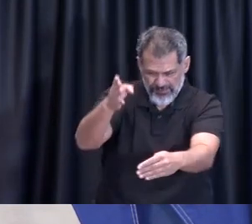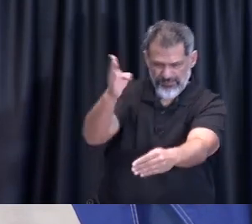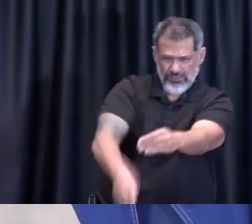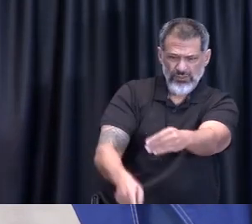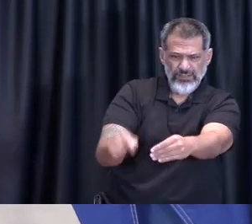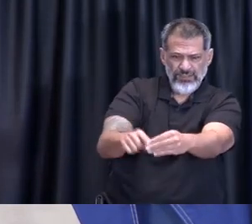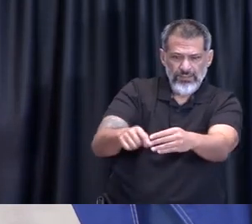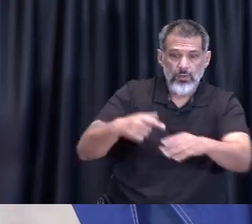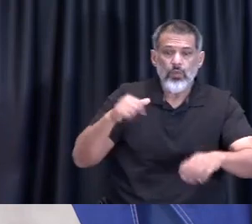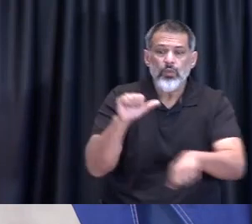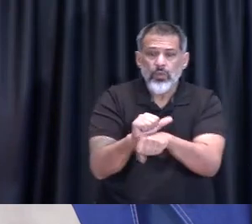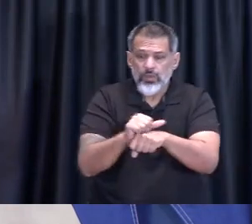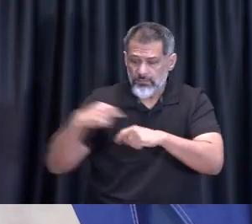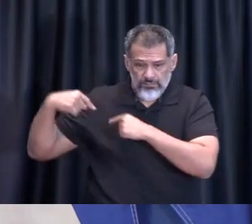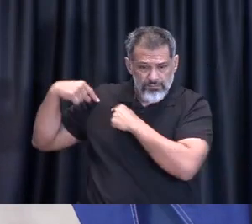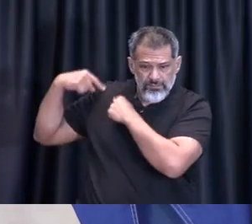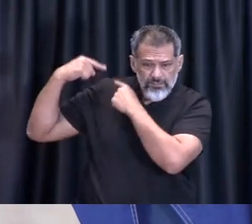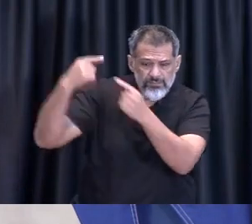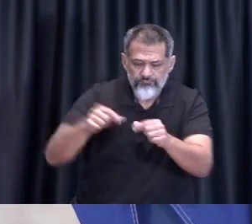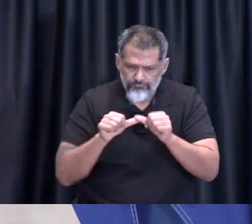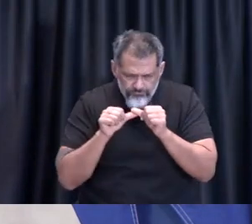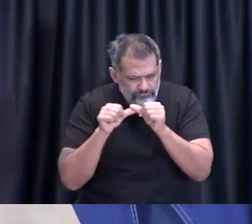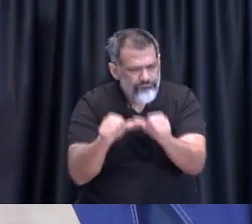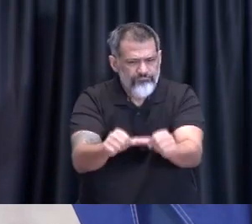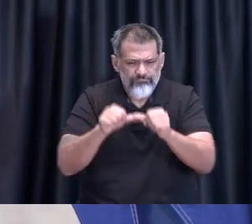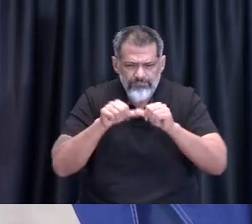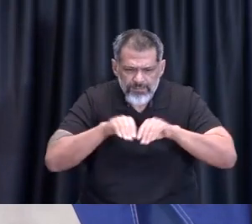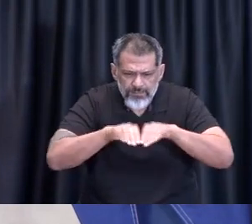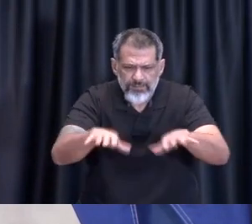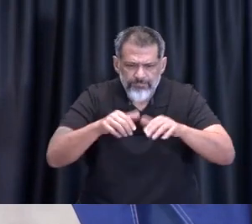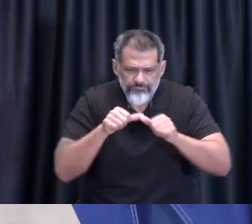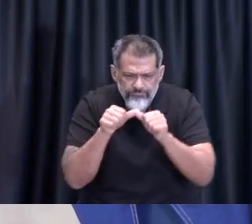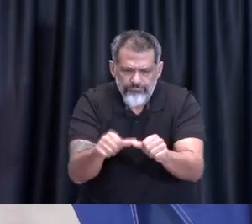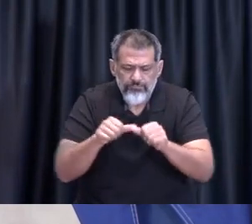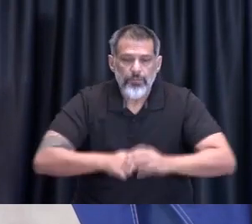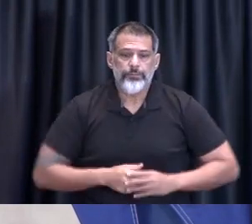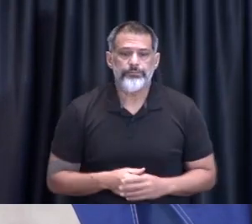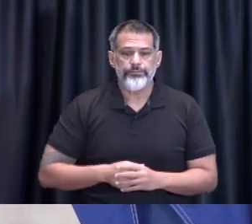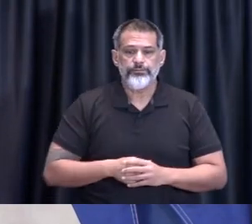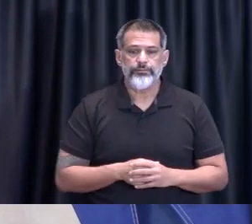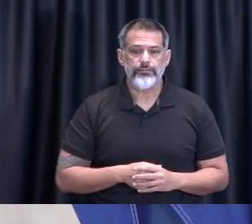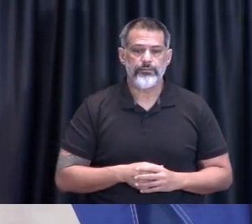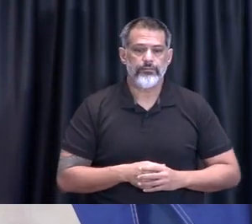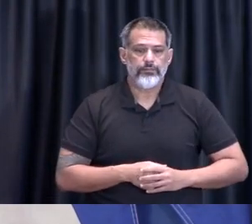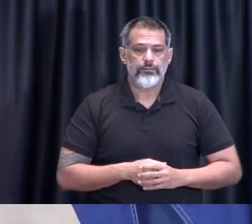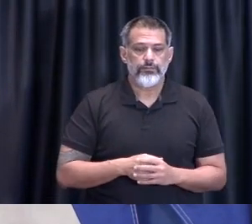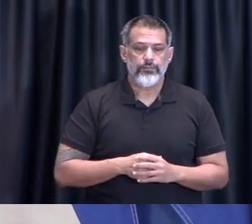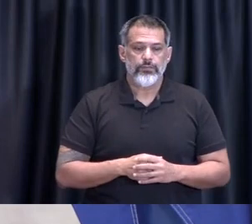doing as a city within our mandate to help to bring the pandemic to an end.